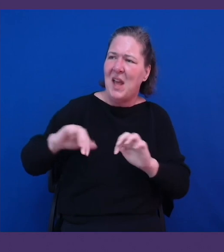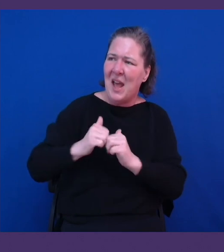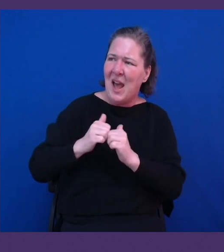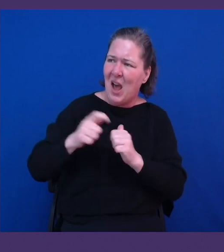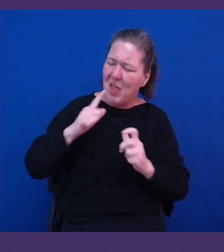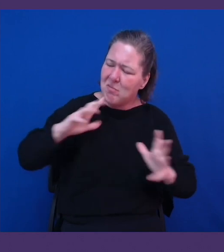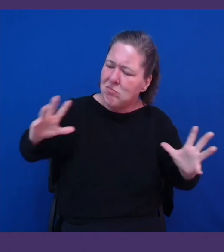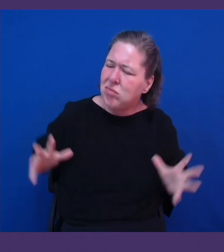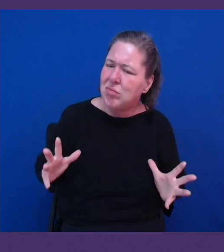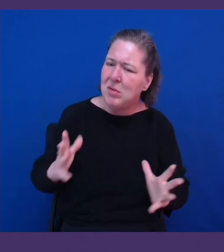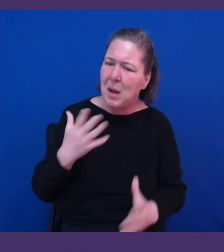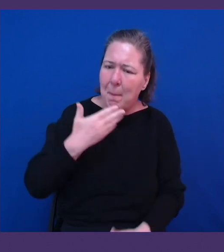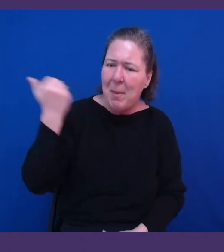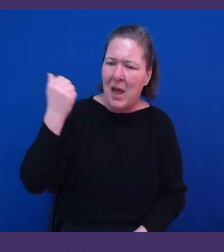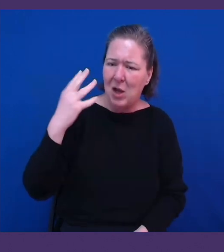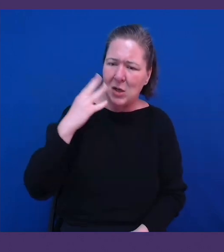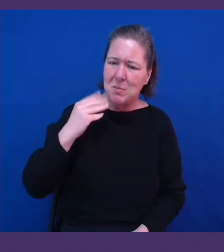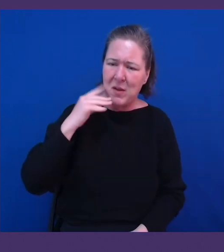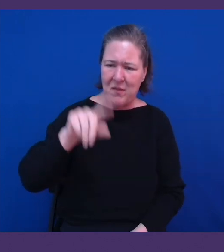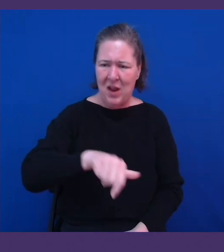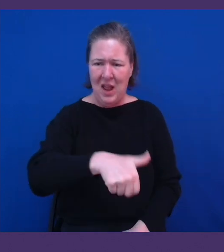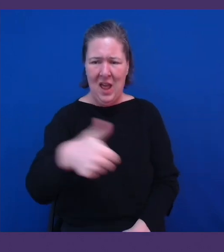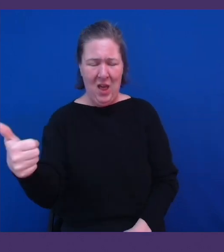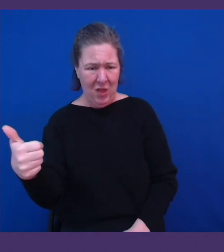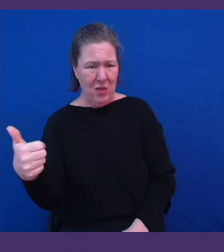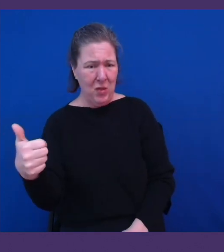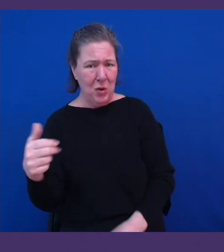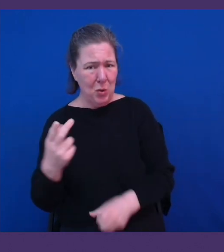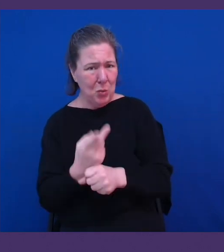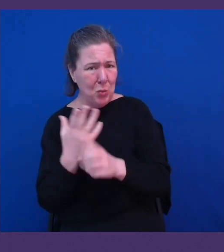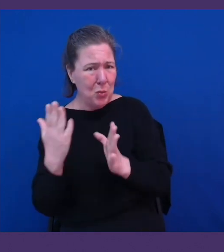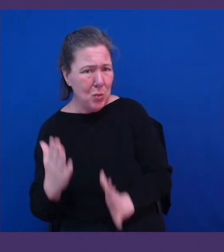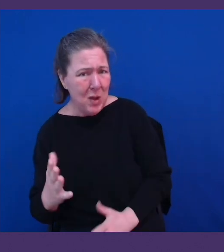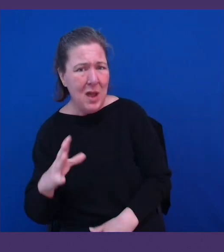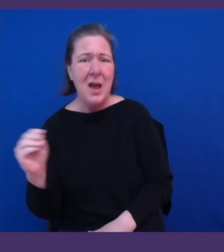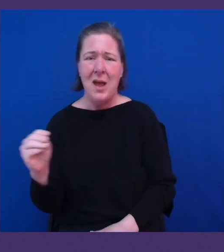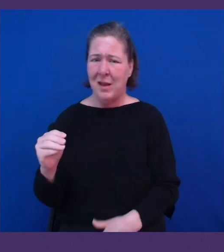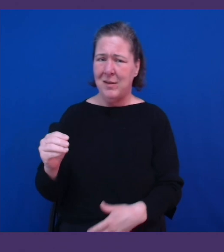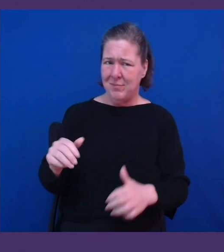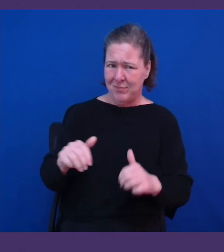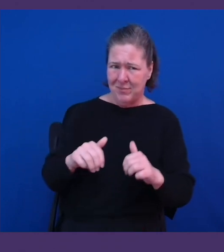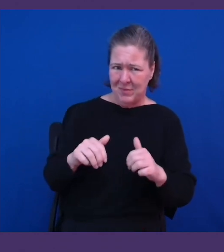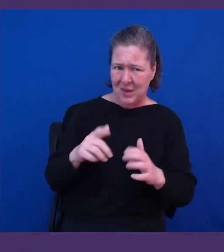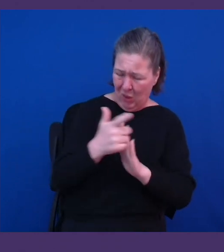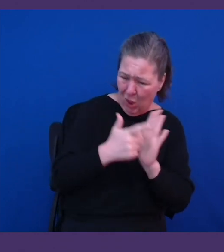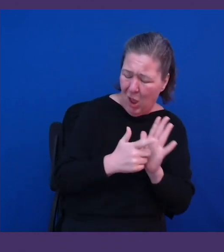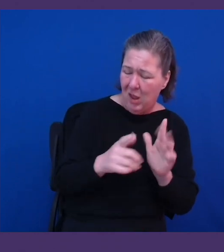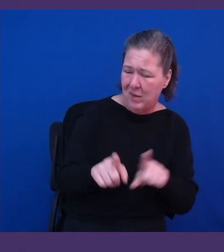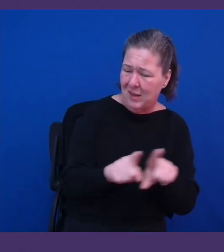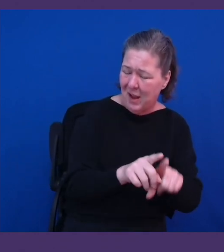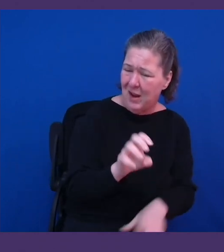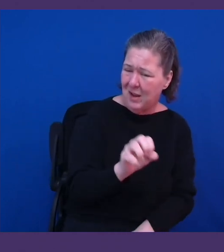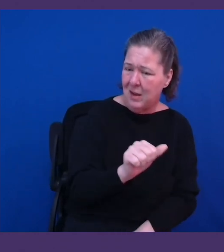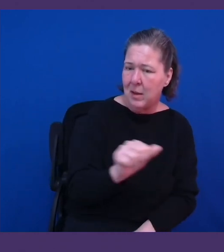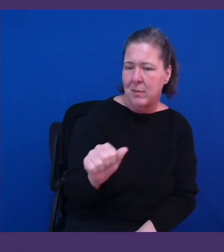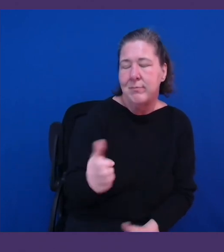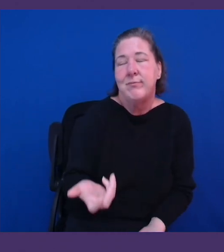but also helps drive compliance with laws like the EAA? Léonie Watson: Yes, it's basically the idea